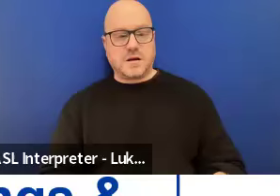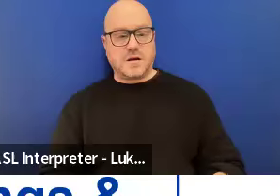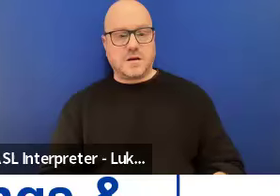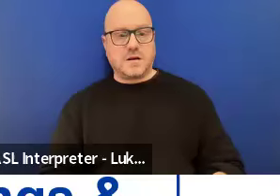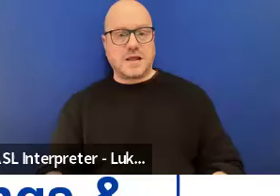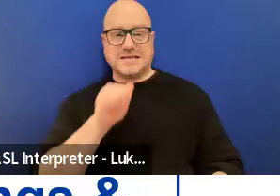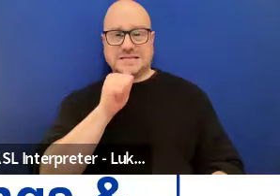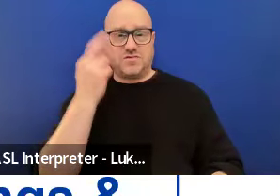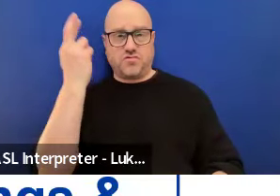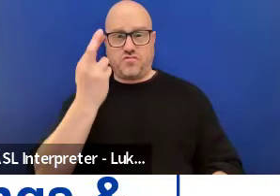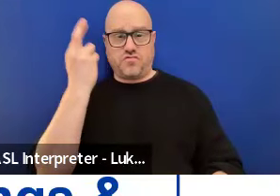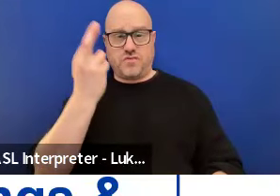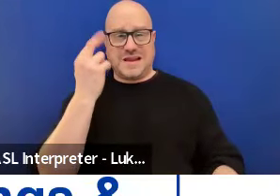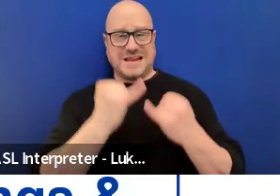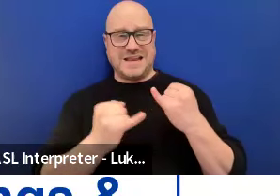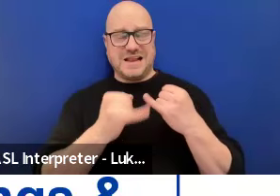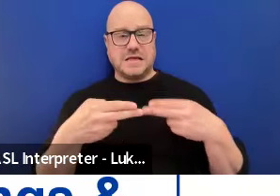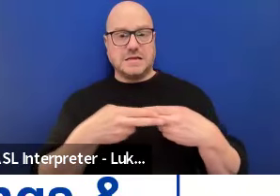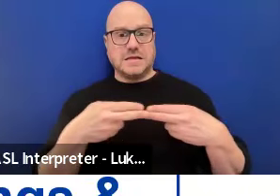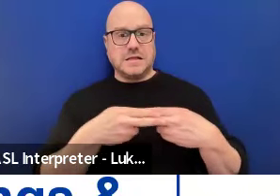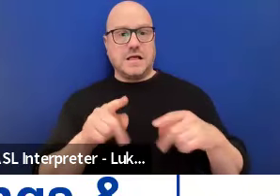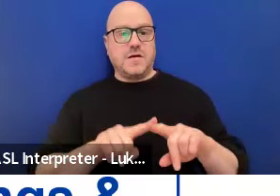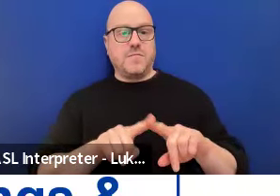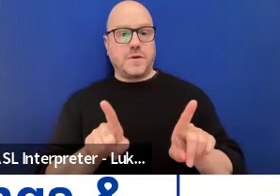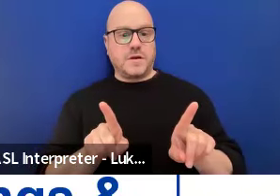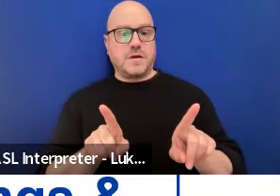WE'LL TAKE YOUR QUESTION. I DIDN'T REALIZE THIS WAS THE